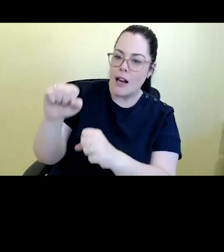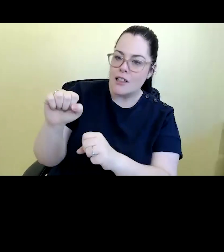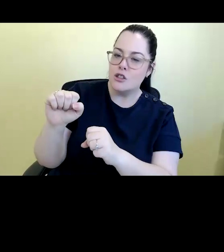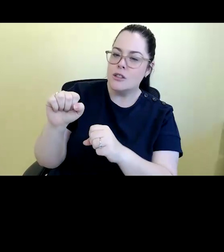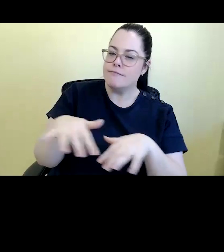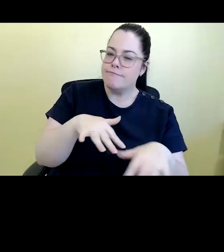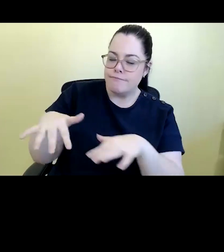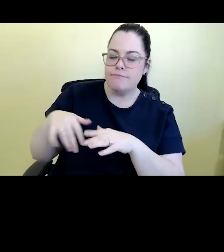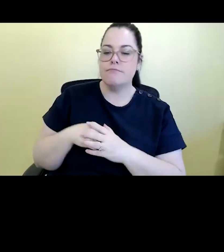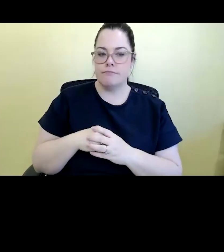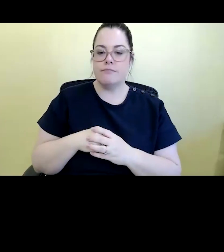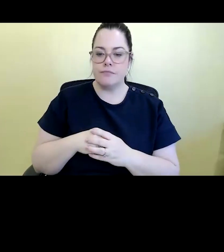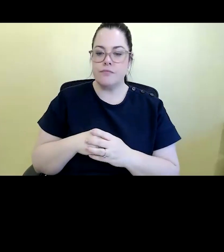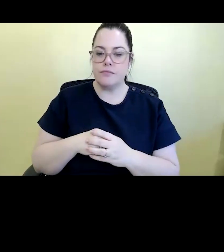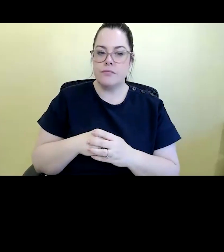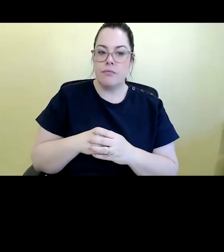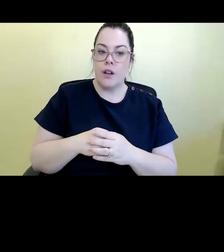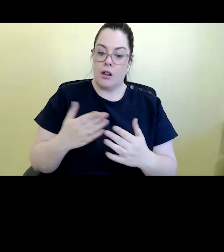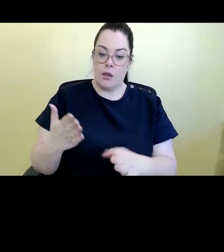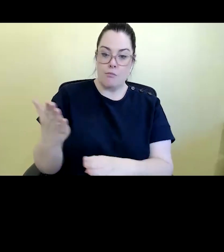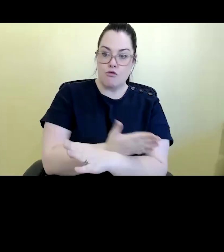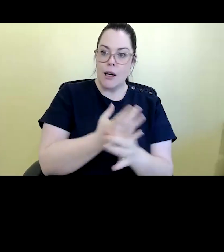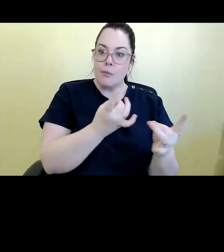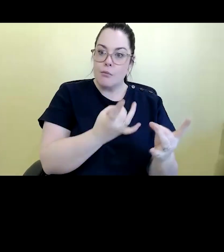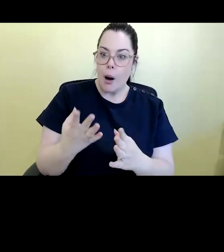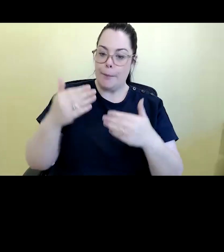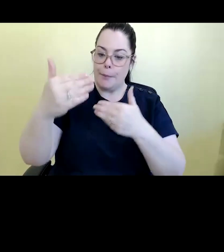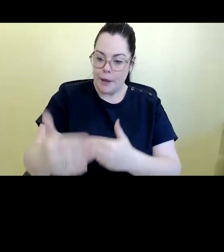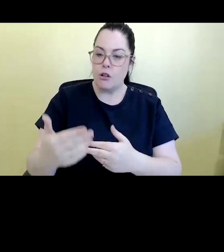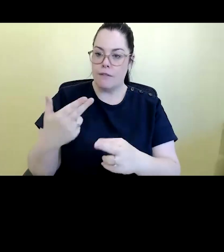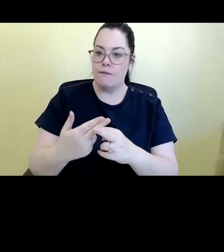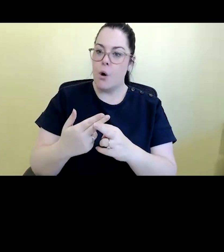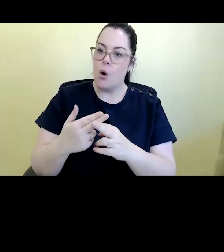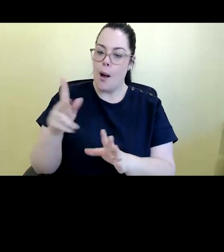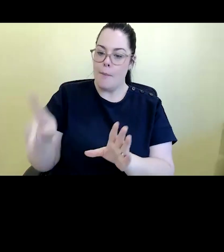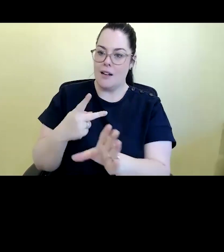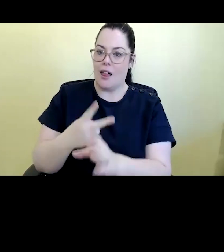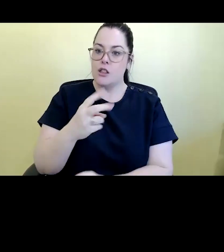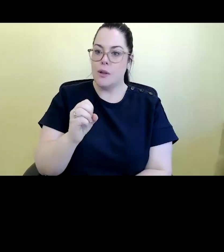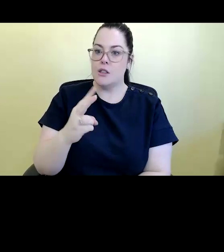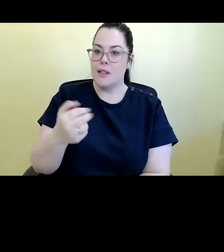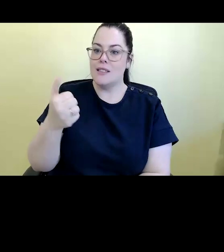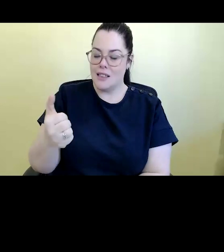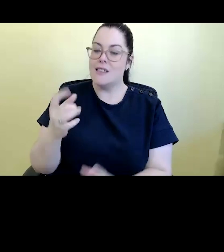and making period for the Venice Biennale 2026 will commence around 2025 February, and will